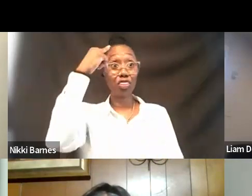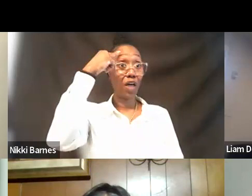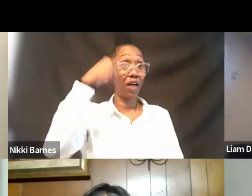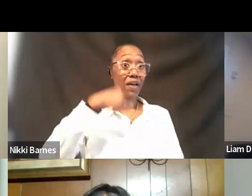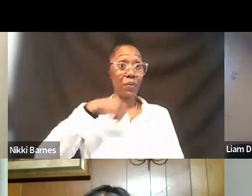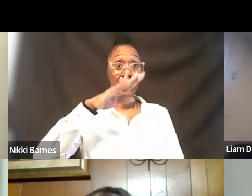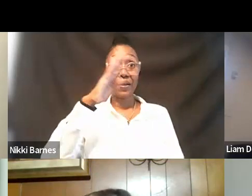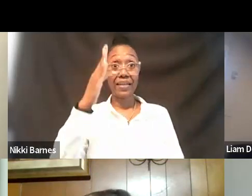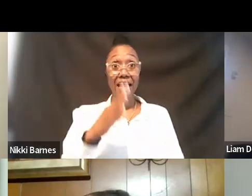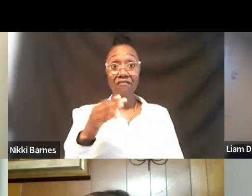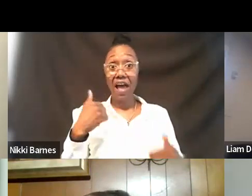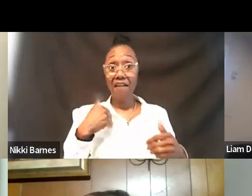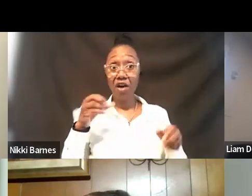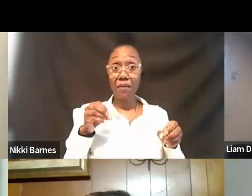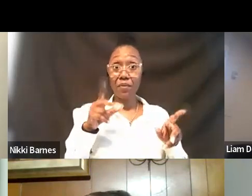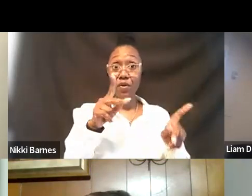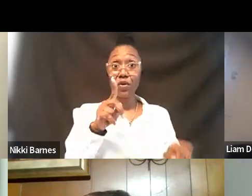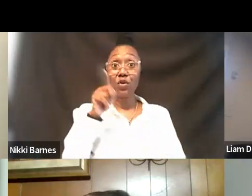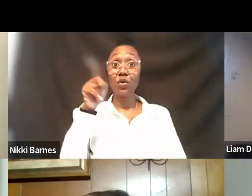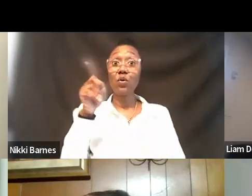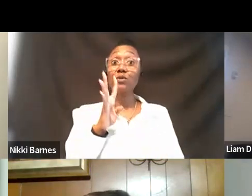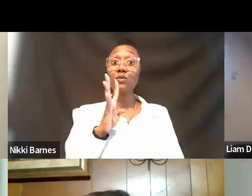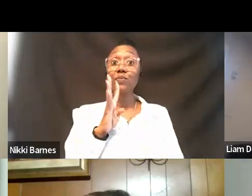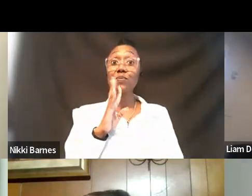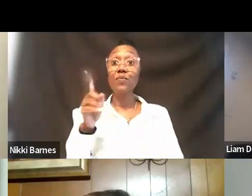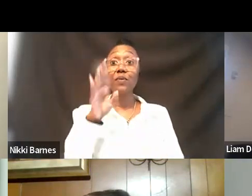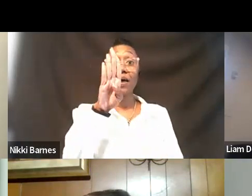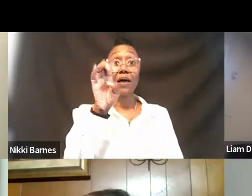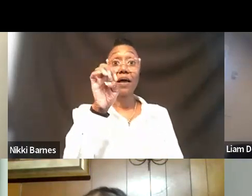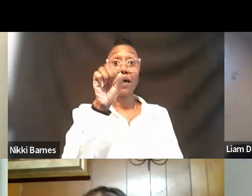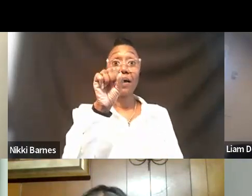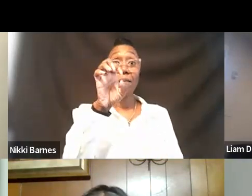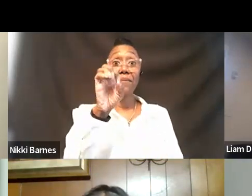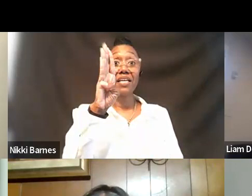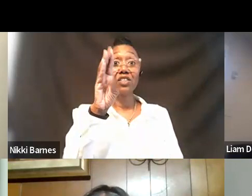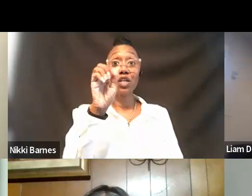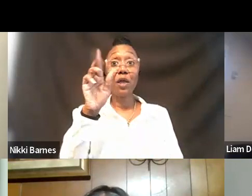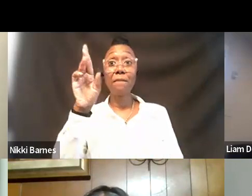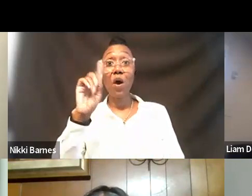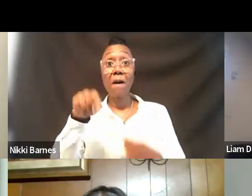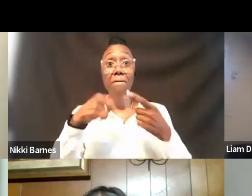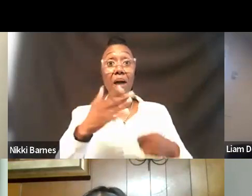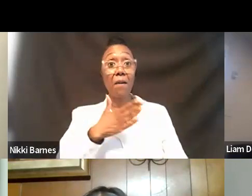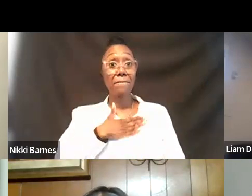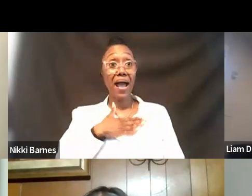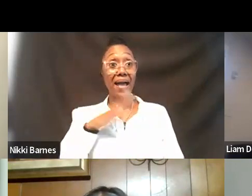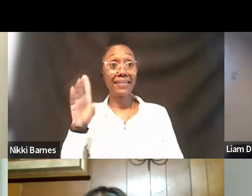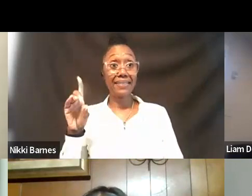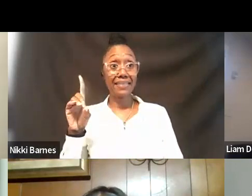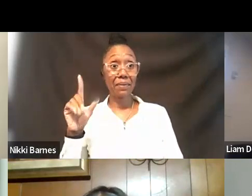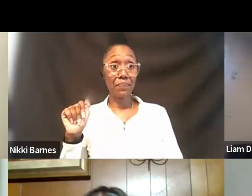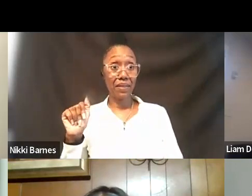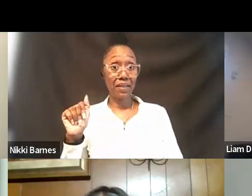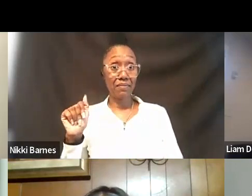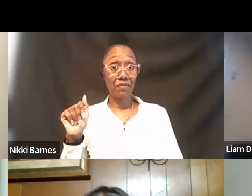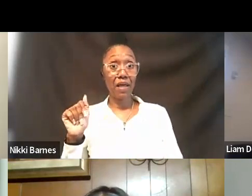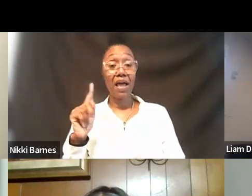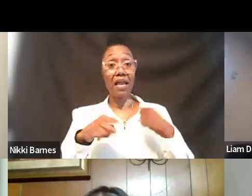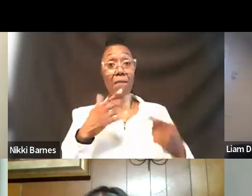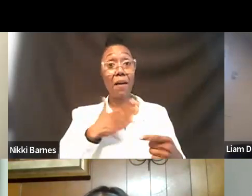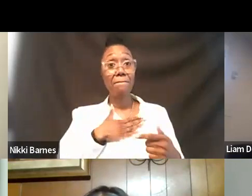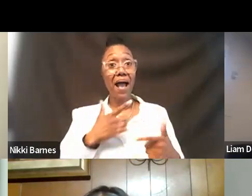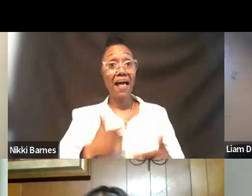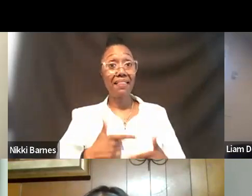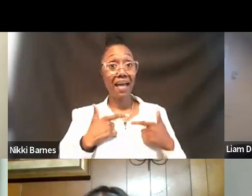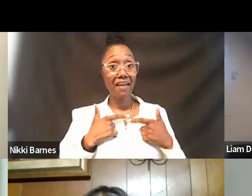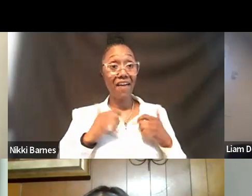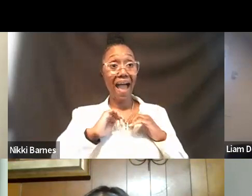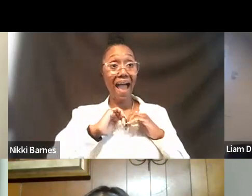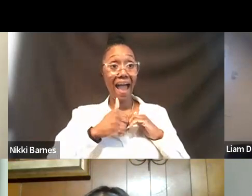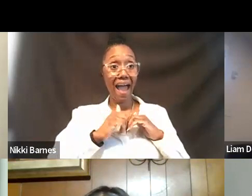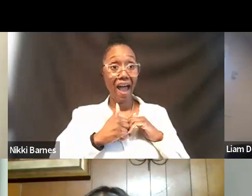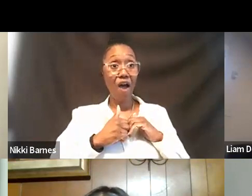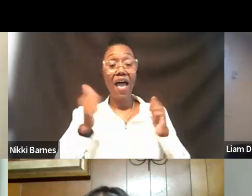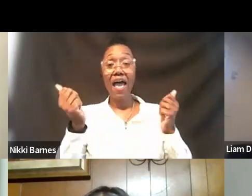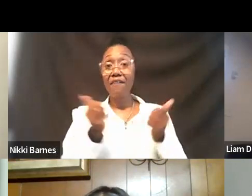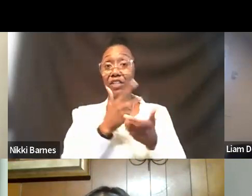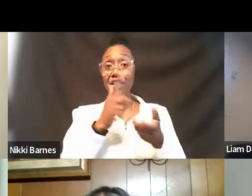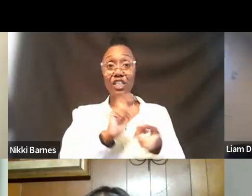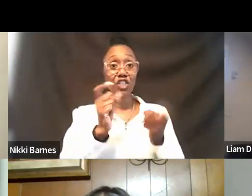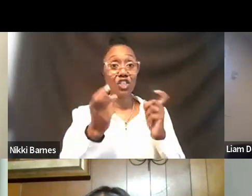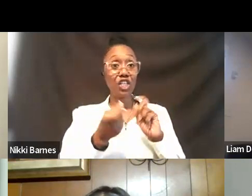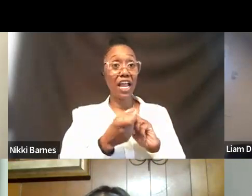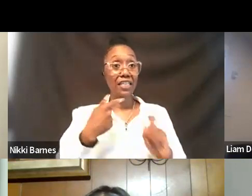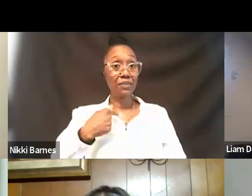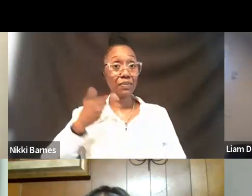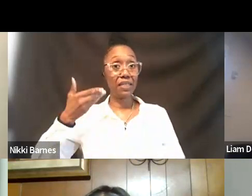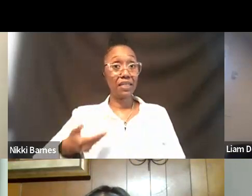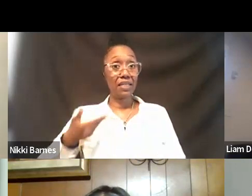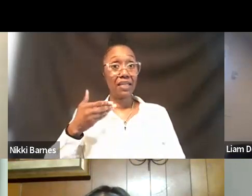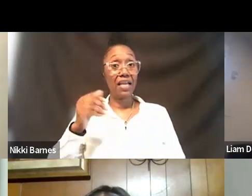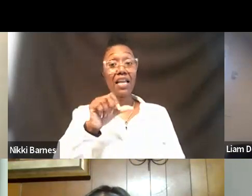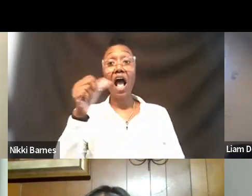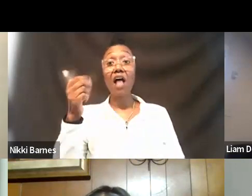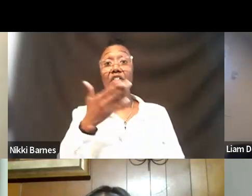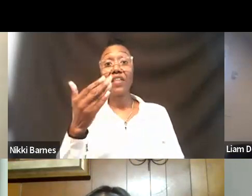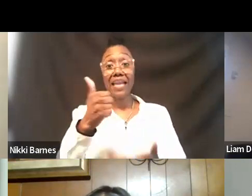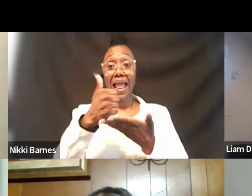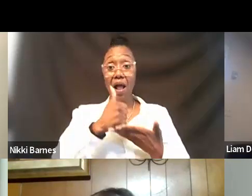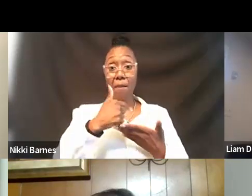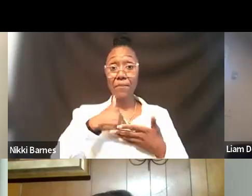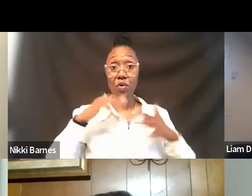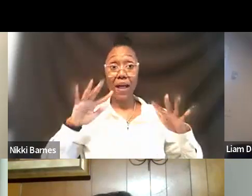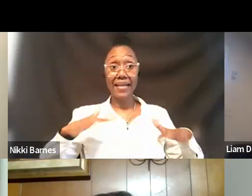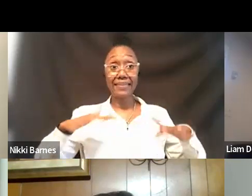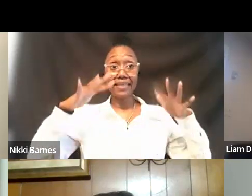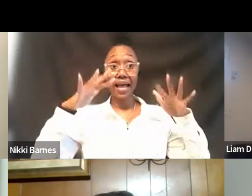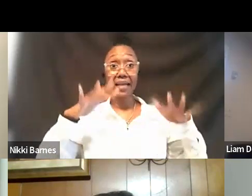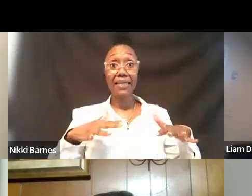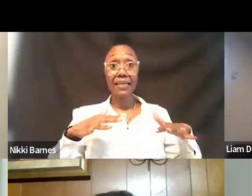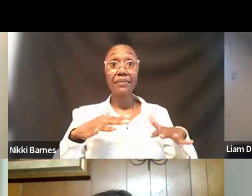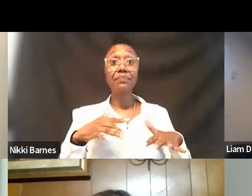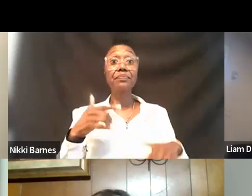What's the Ashley Go speed to the Bessie board about my disability? And how, how this changed me and One another thing that helps me with my anxiety is I'm a, martial artist.